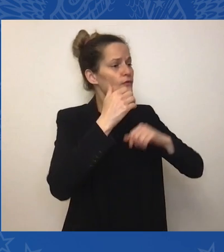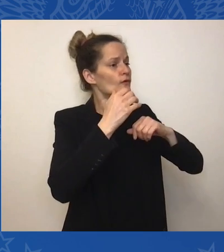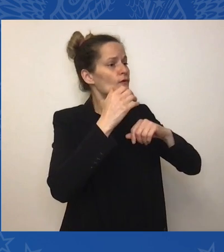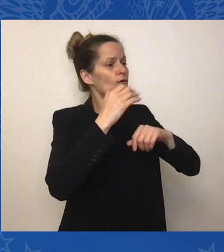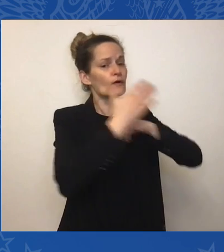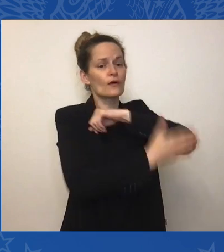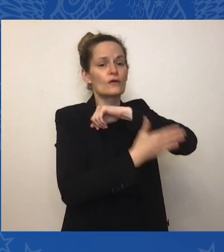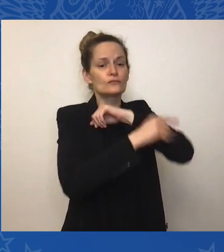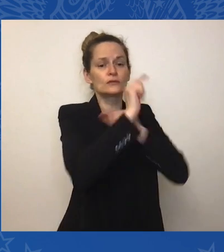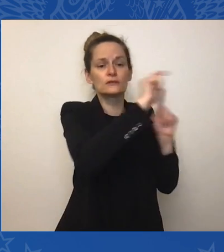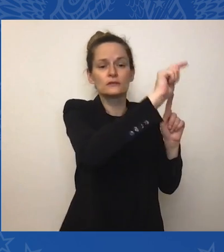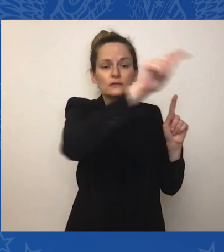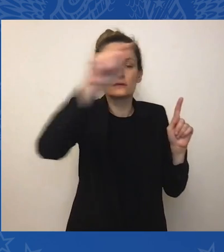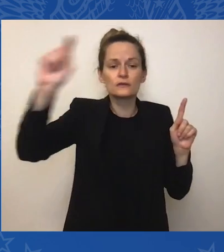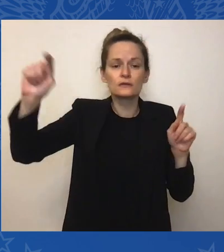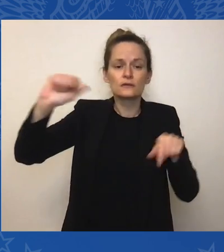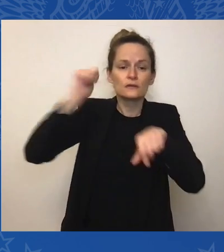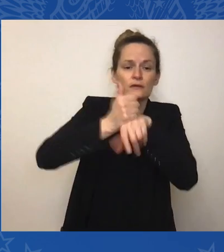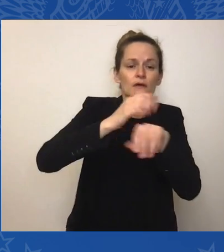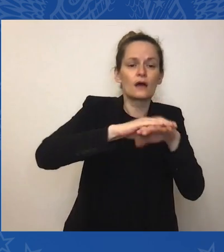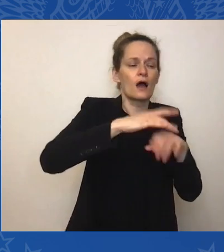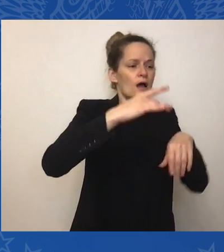But only America is founded on an idea: